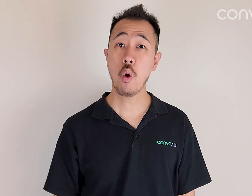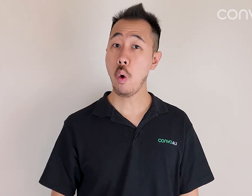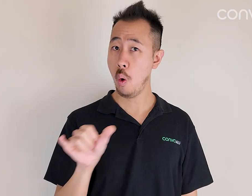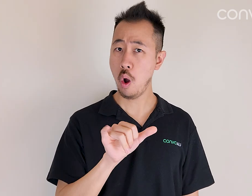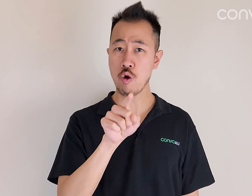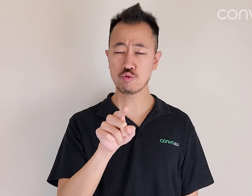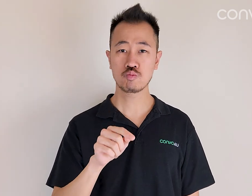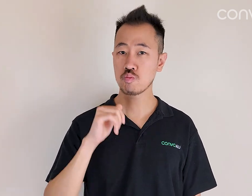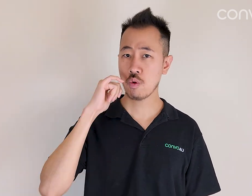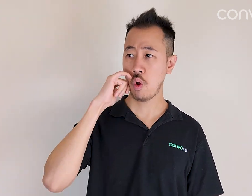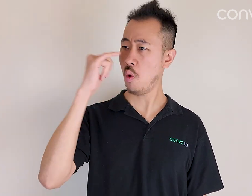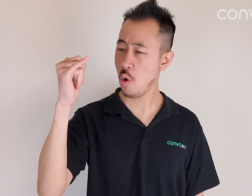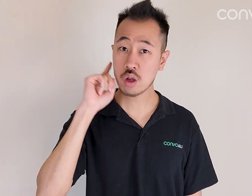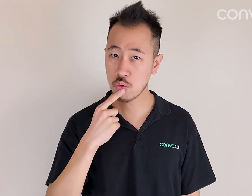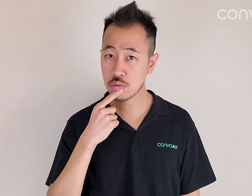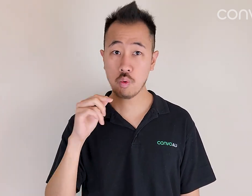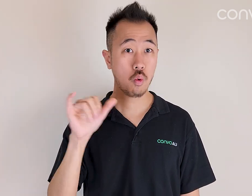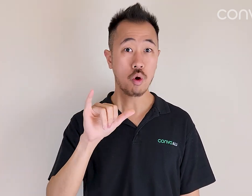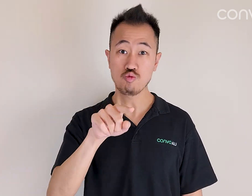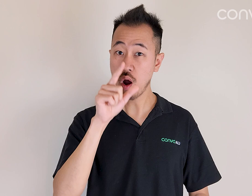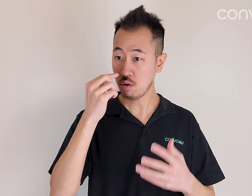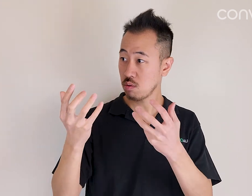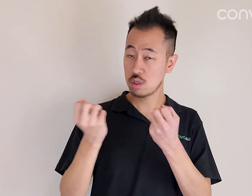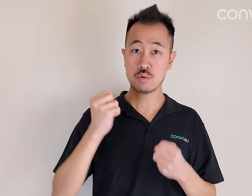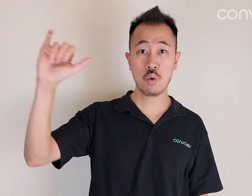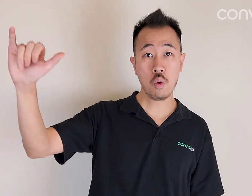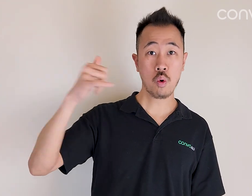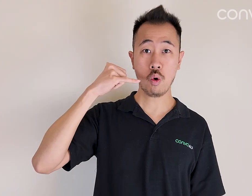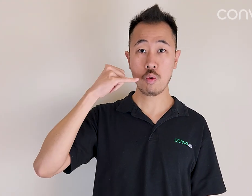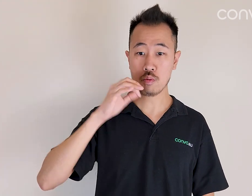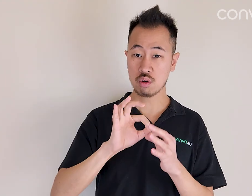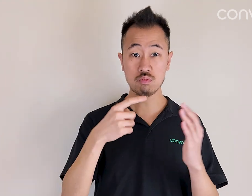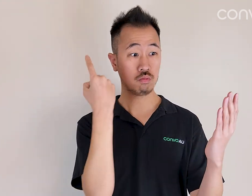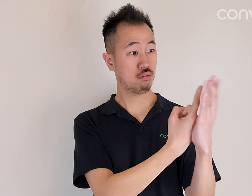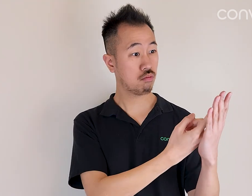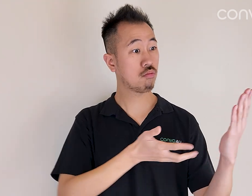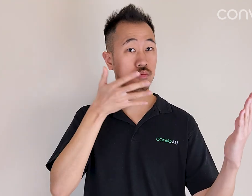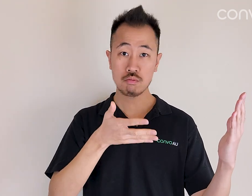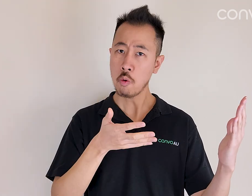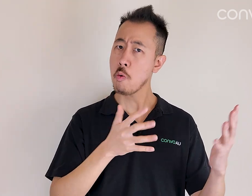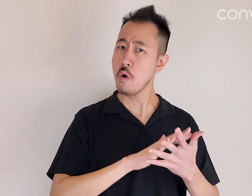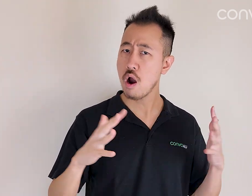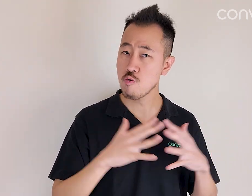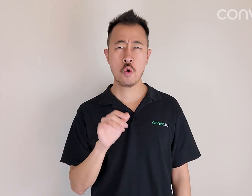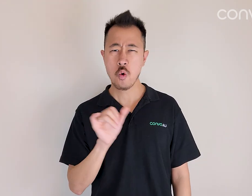We can show you how to make a call through Convo Australia app interpreters or receive a call through Convo Australia app.